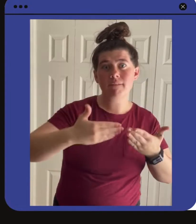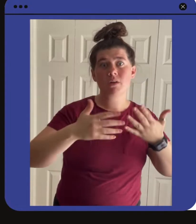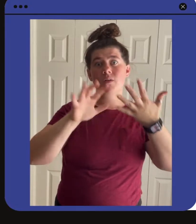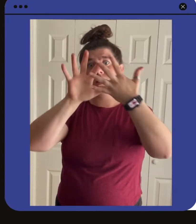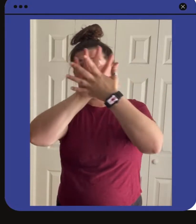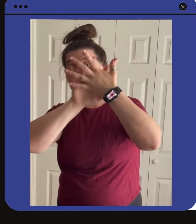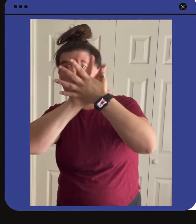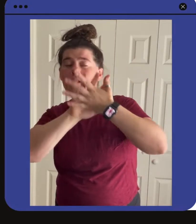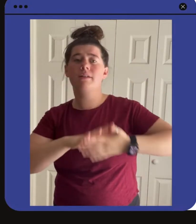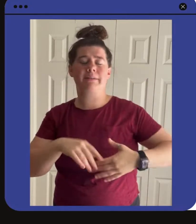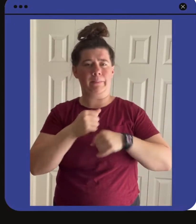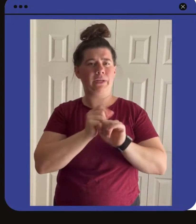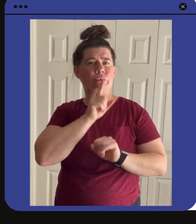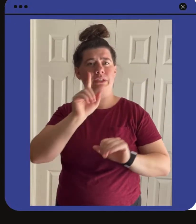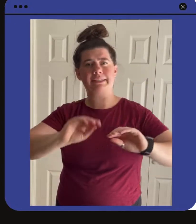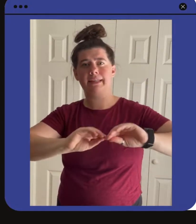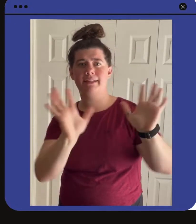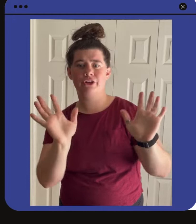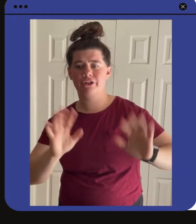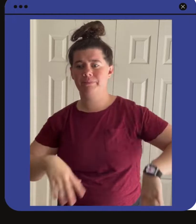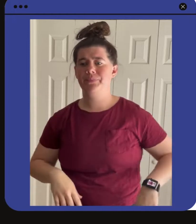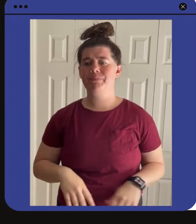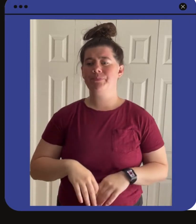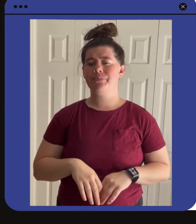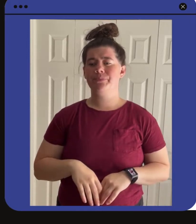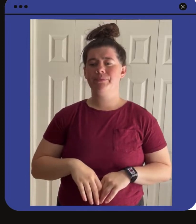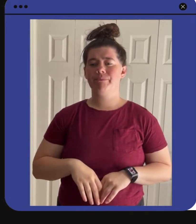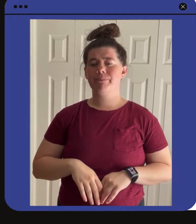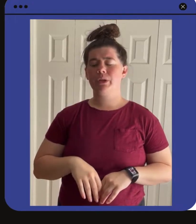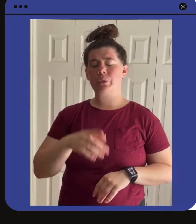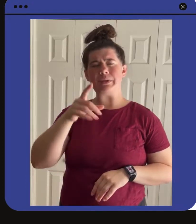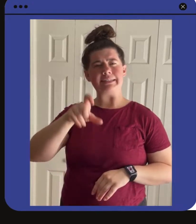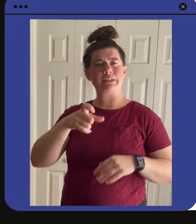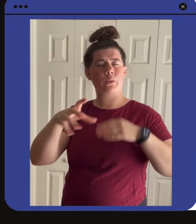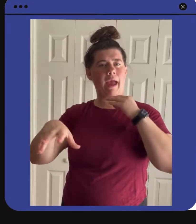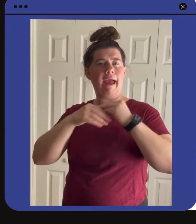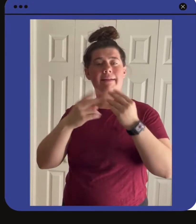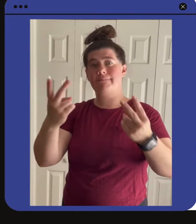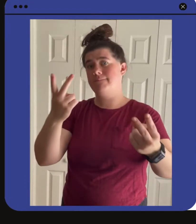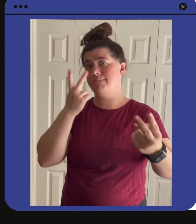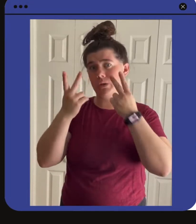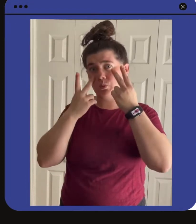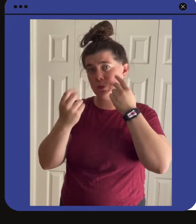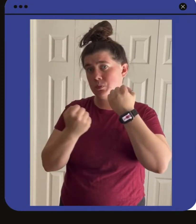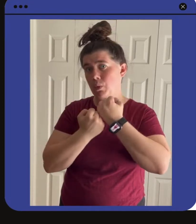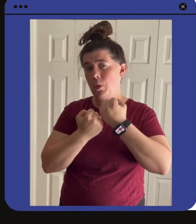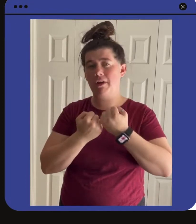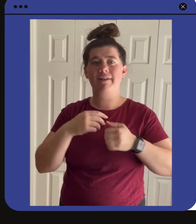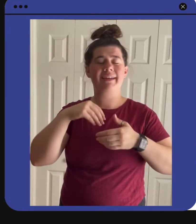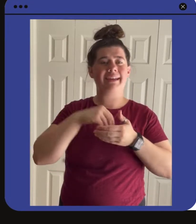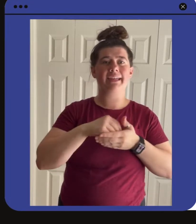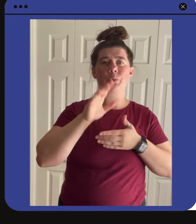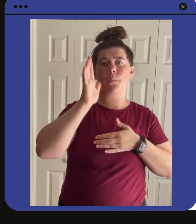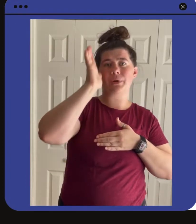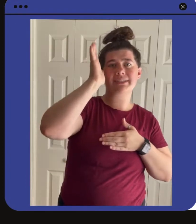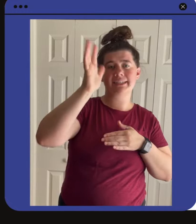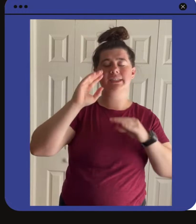or other students blocking your view. Make sure their vision is clear, You should go ahead and add visual supports in your